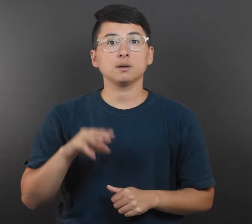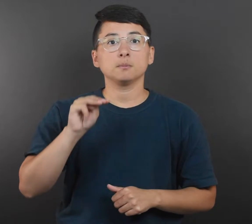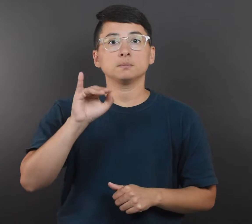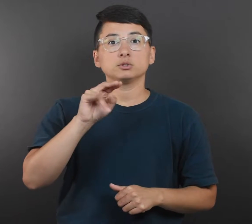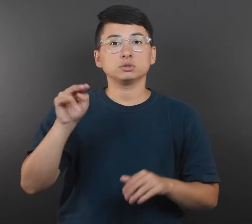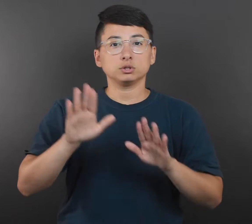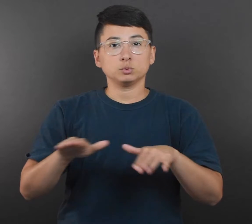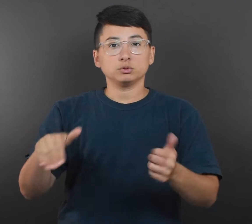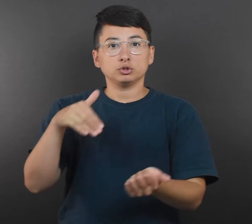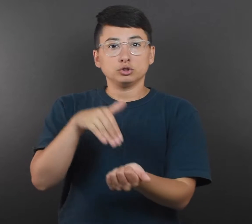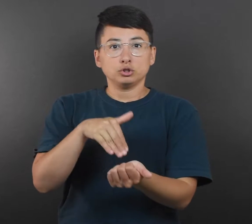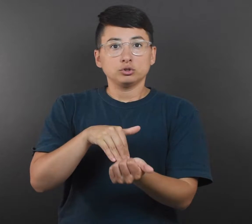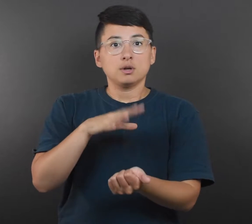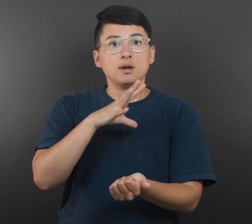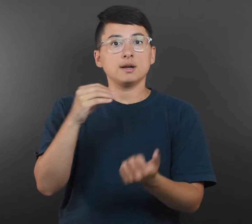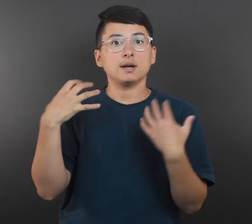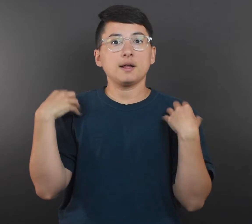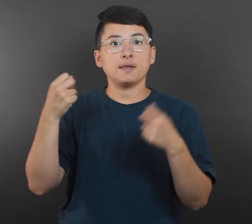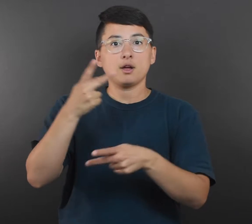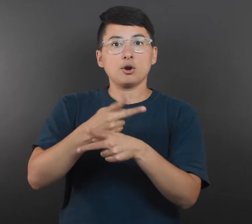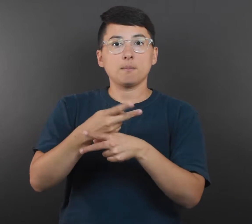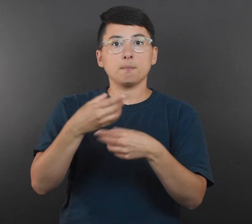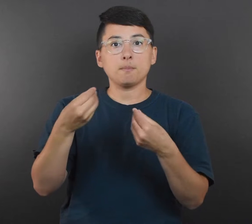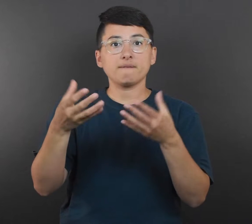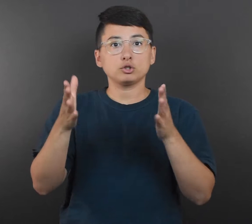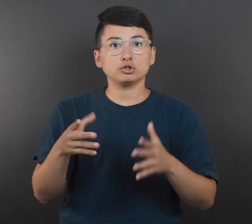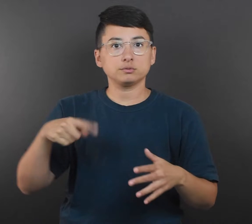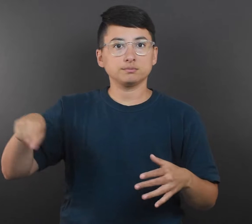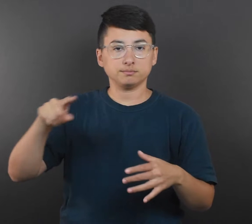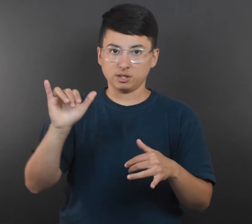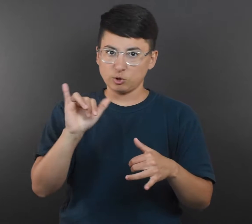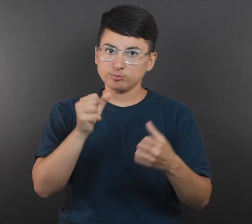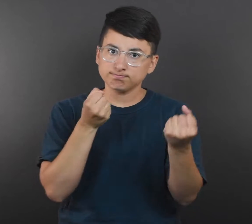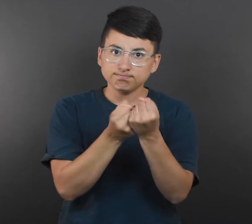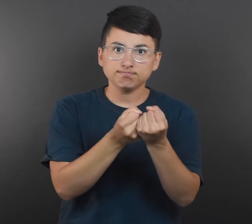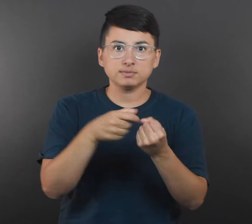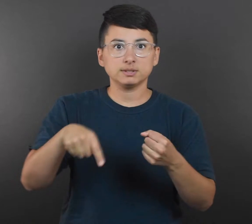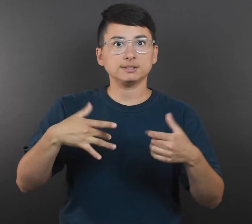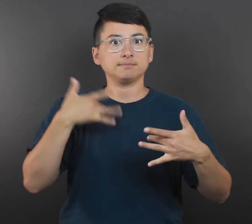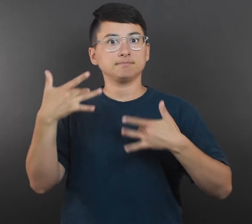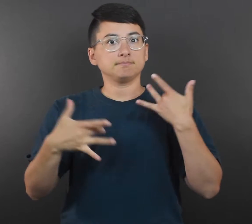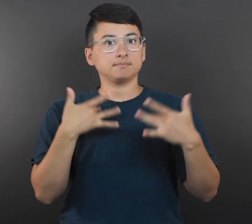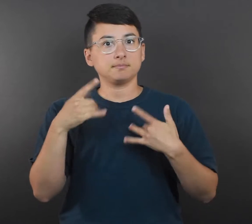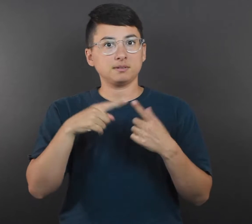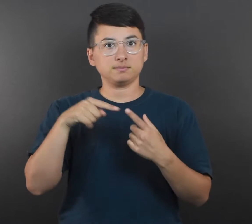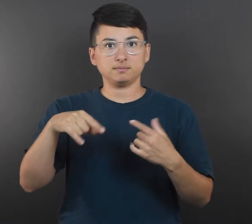Minnesota pediatricians and health care providers also echoed this excitement about today’s news.